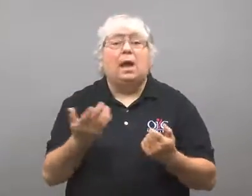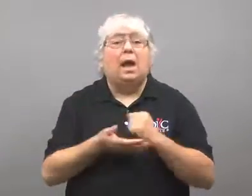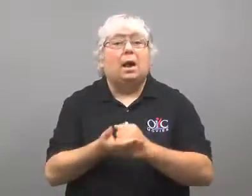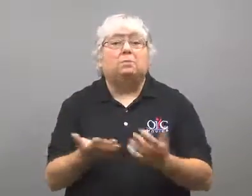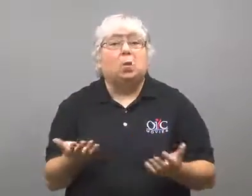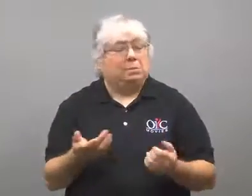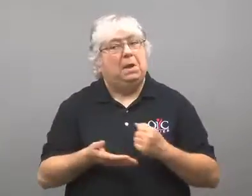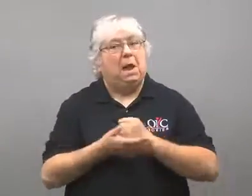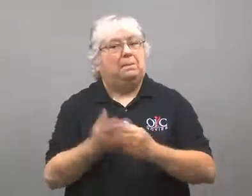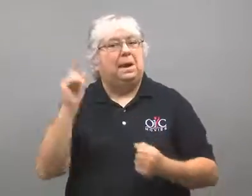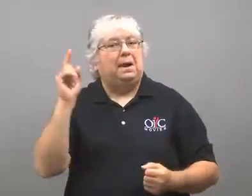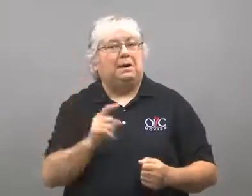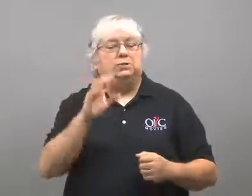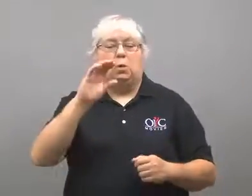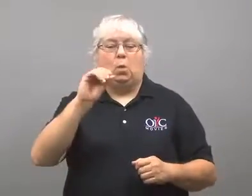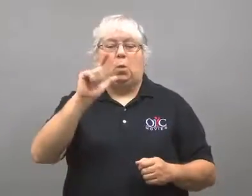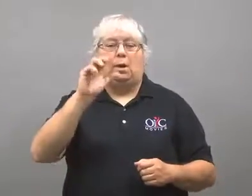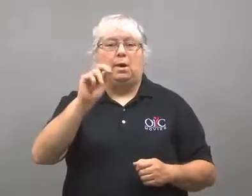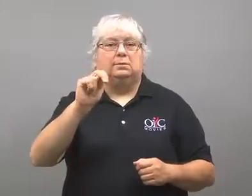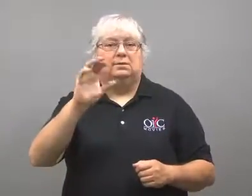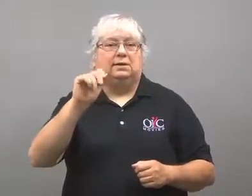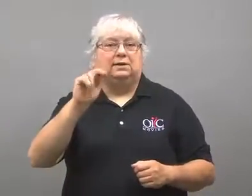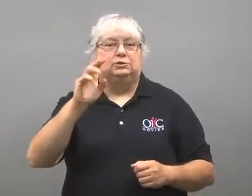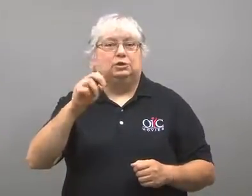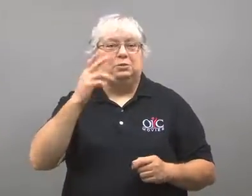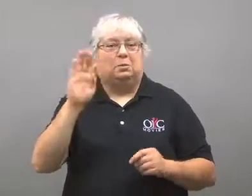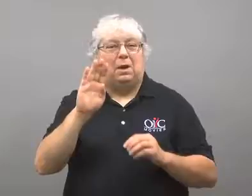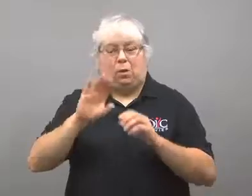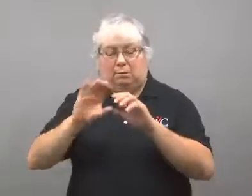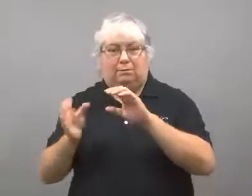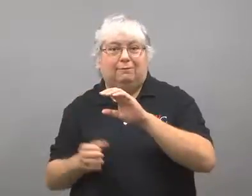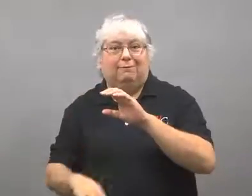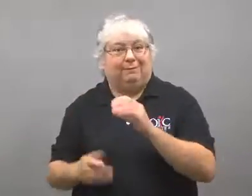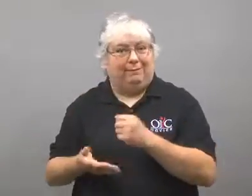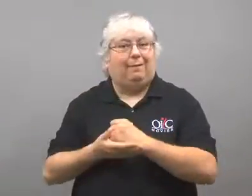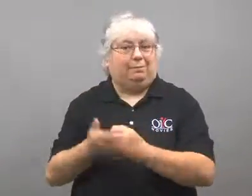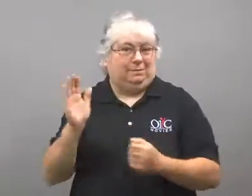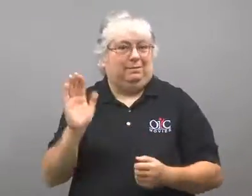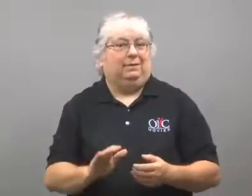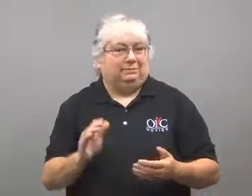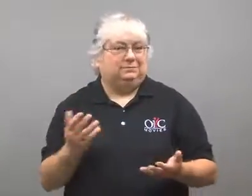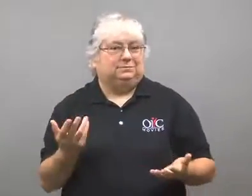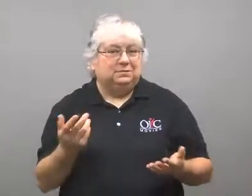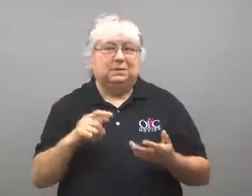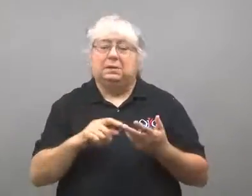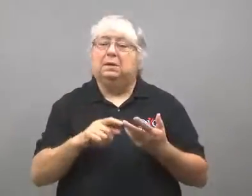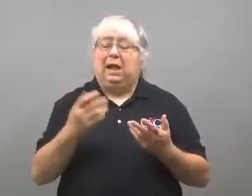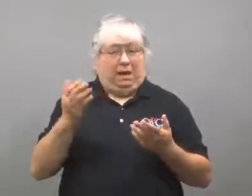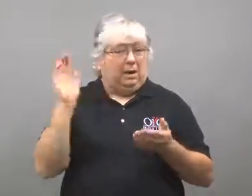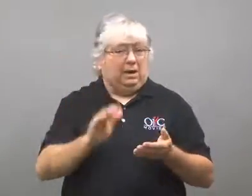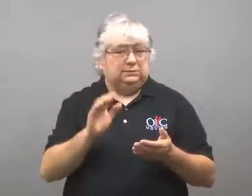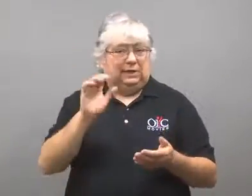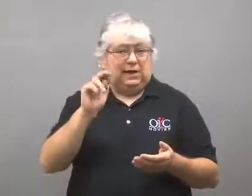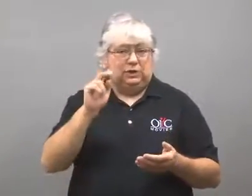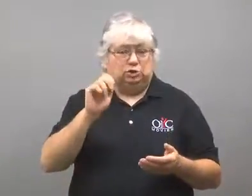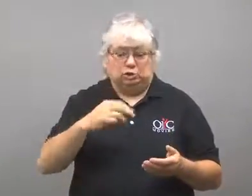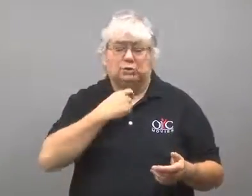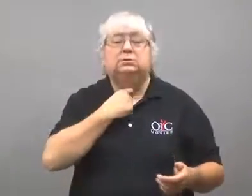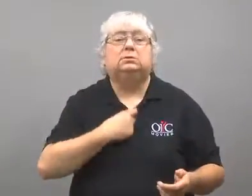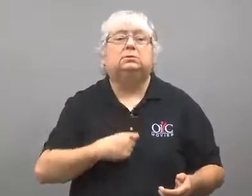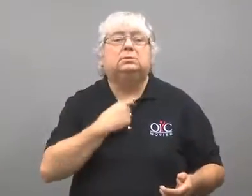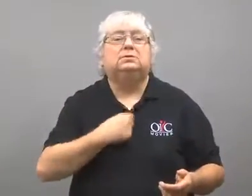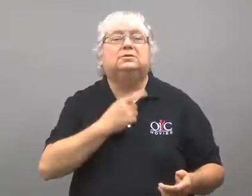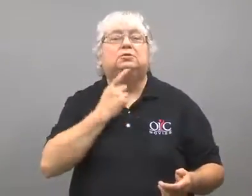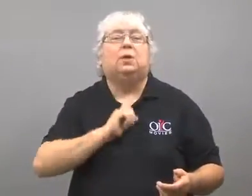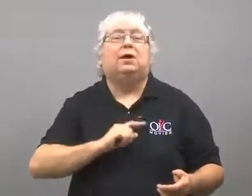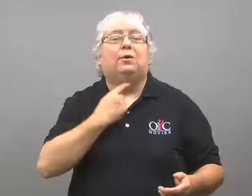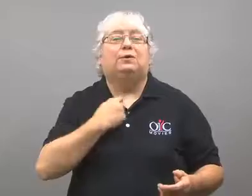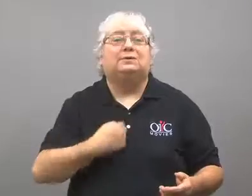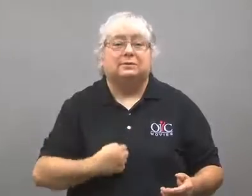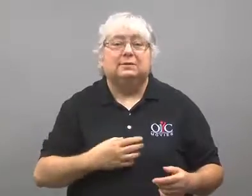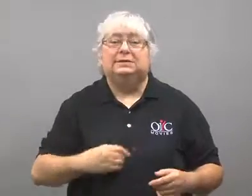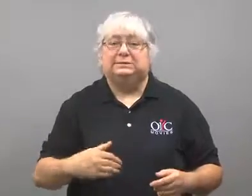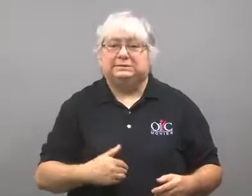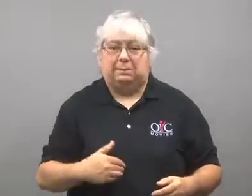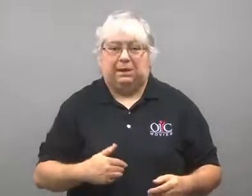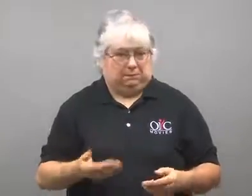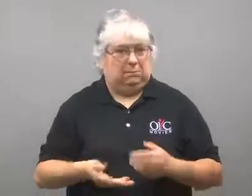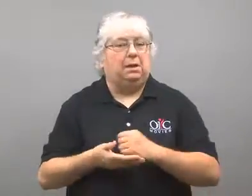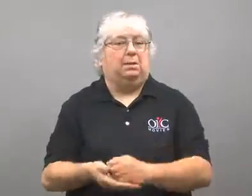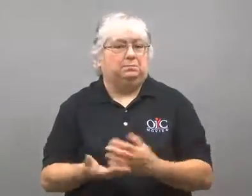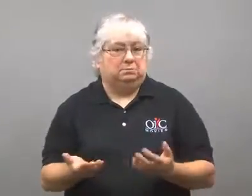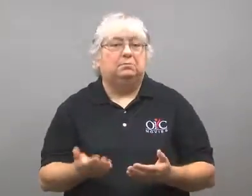It reduced the risk of colon cancer, and cancer of the esophagus and stomach.